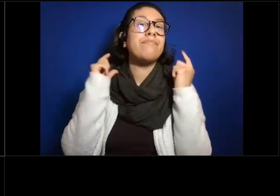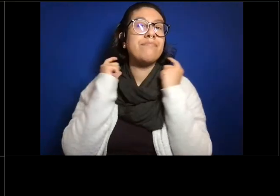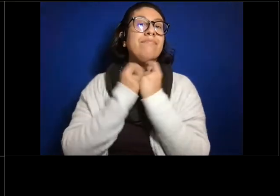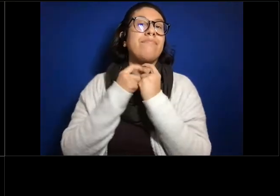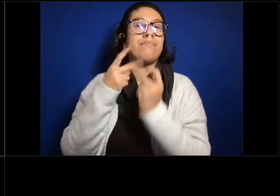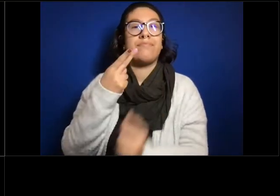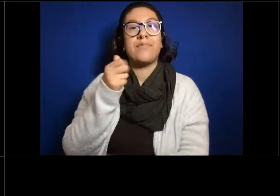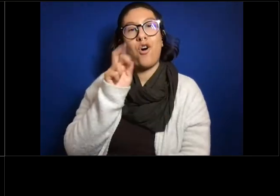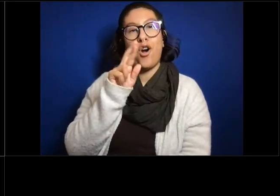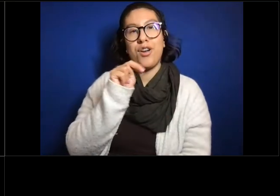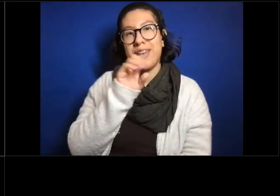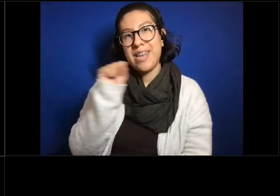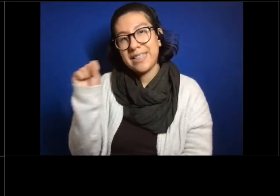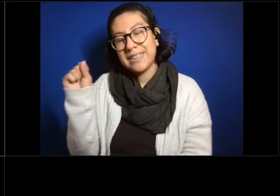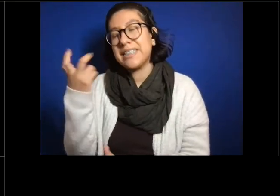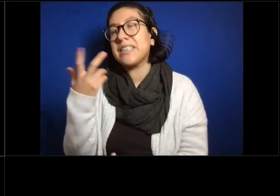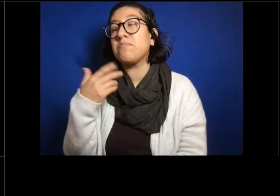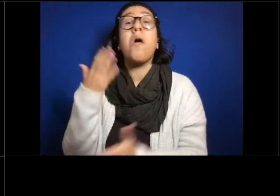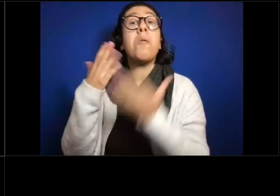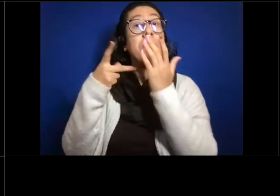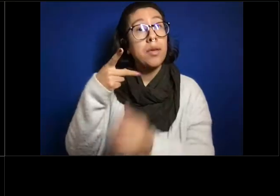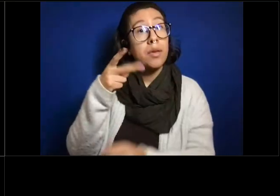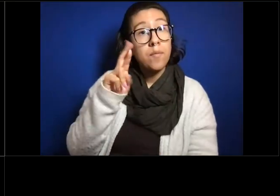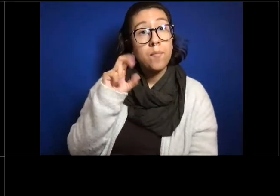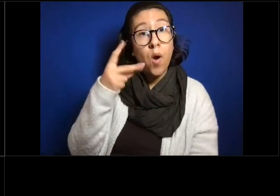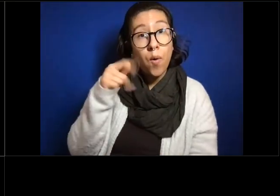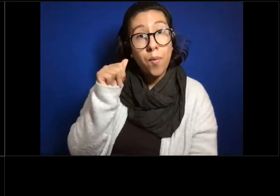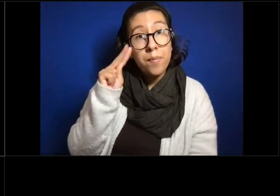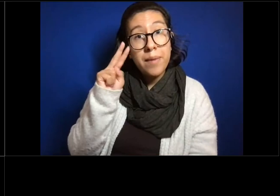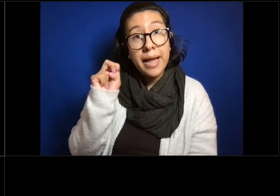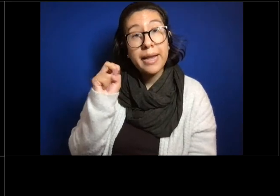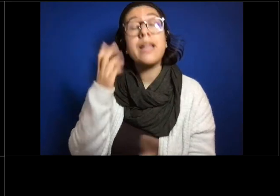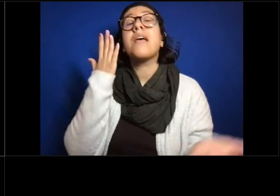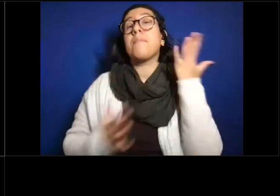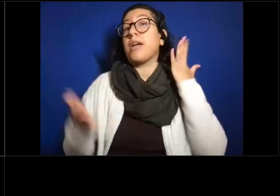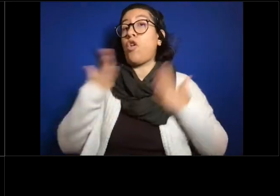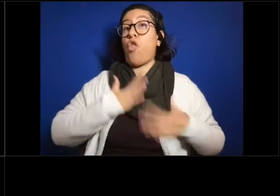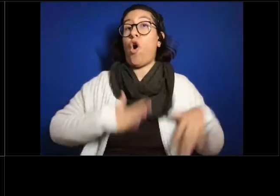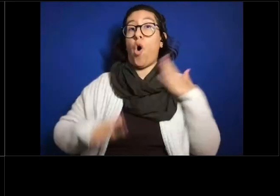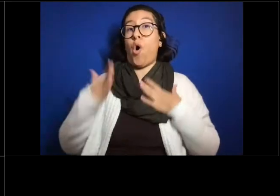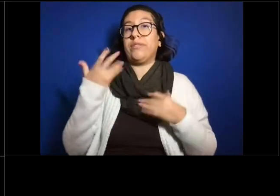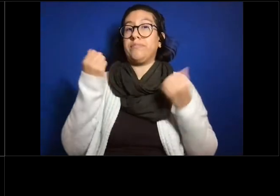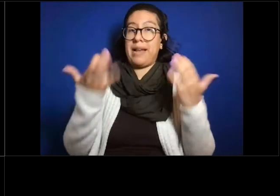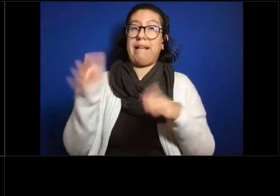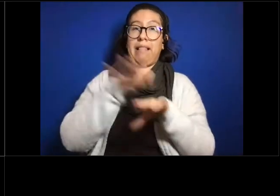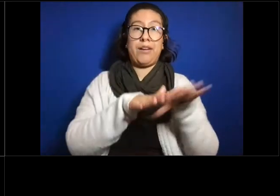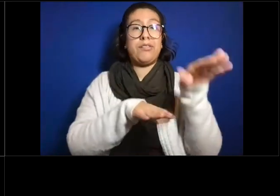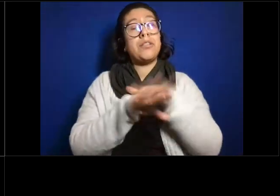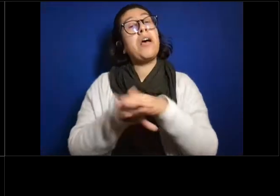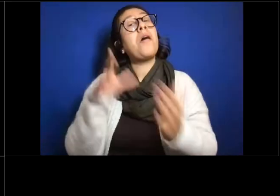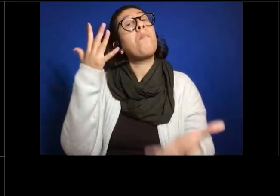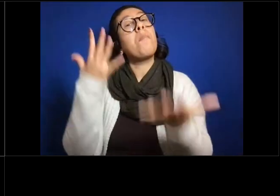and layers in case it's cold and maybe a generator. So I told you this was a pretty savvy crew, right?